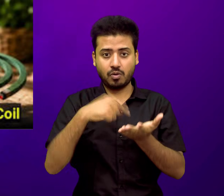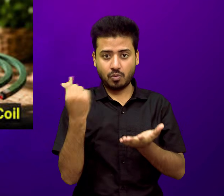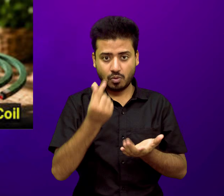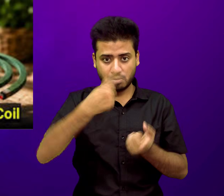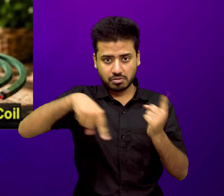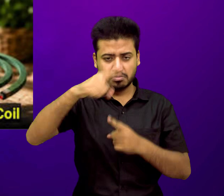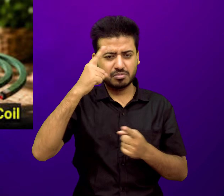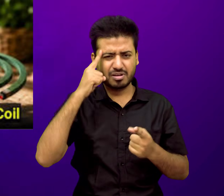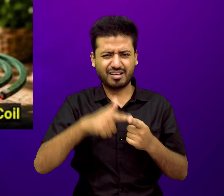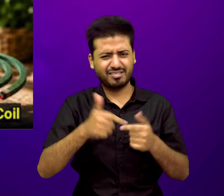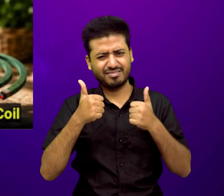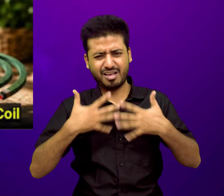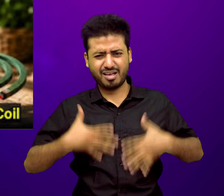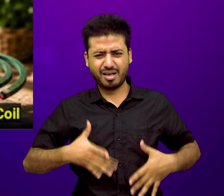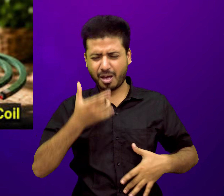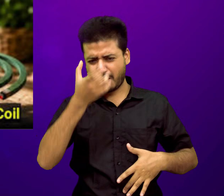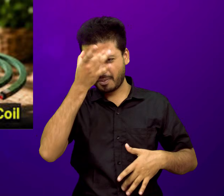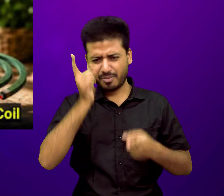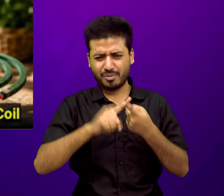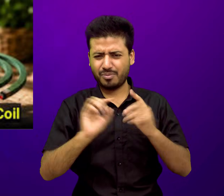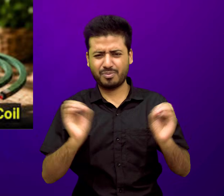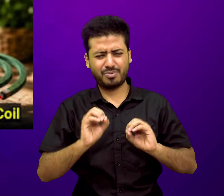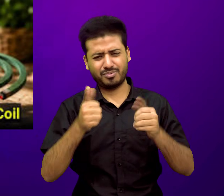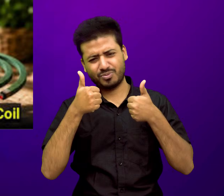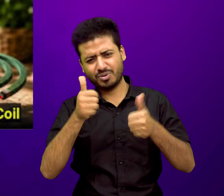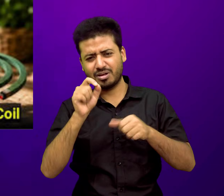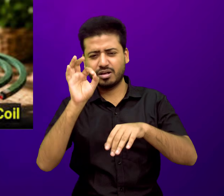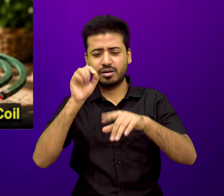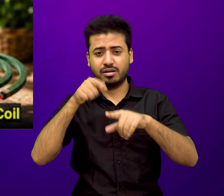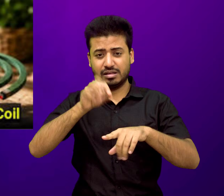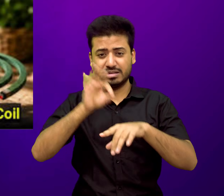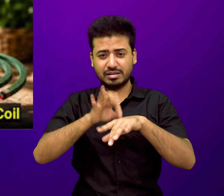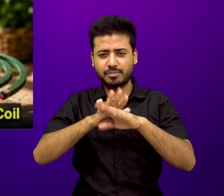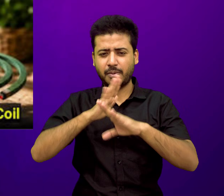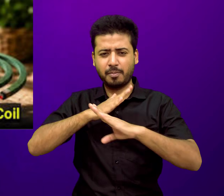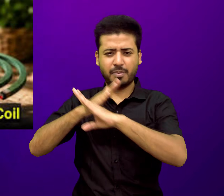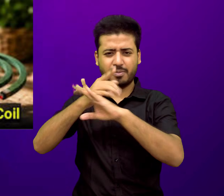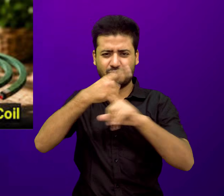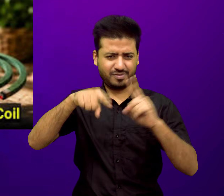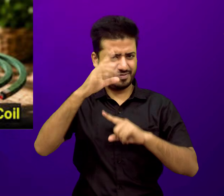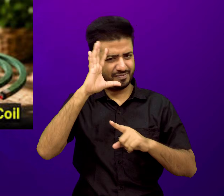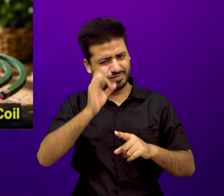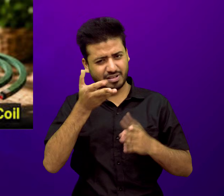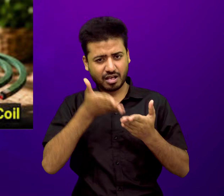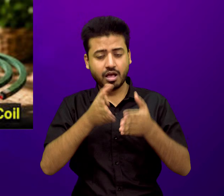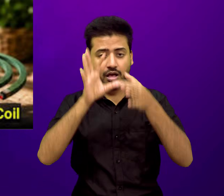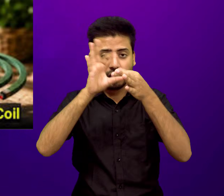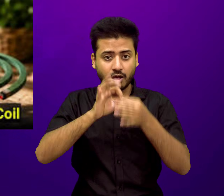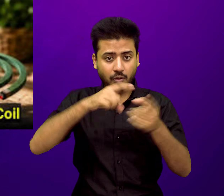including formaldahhide, a known carcinogen. Mosquito coils, the hidden particulate hazard.